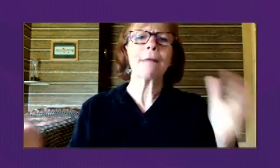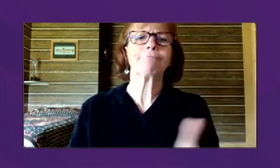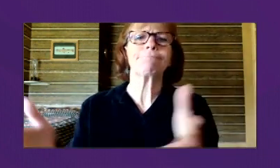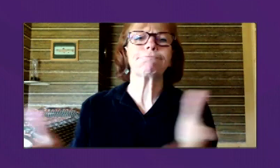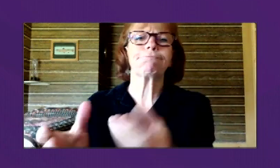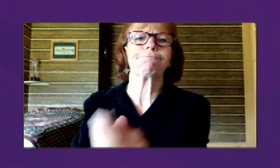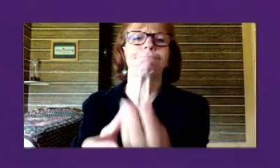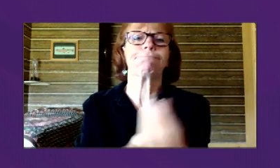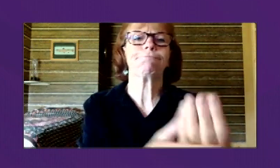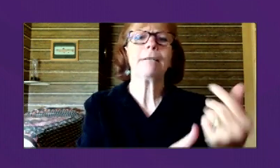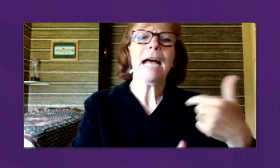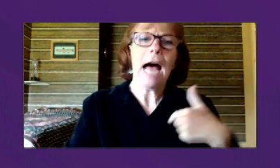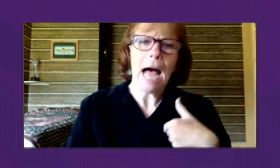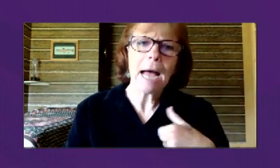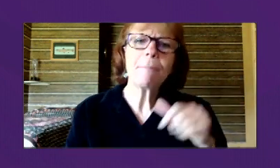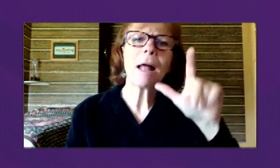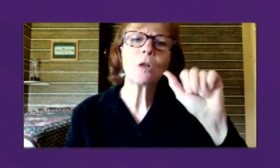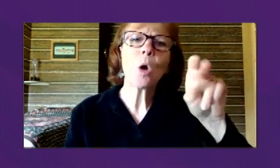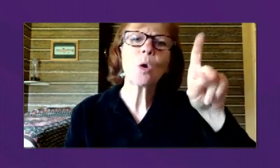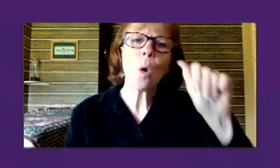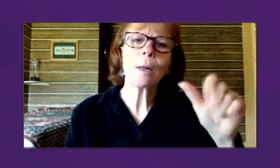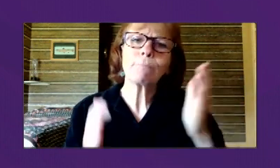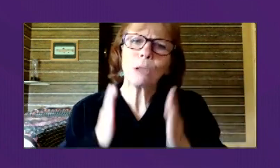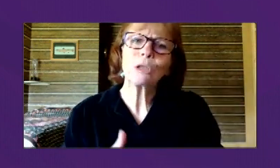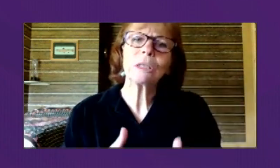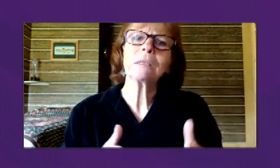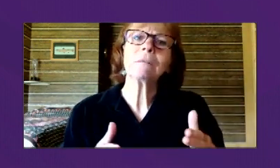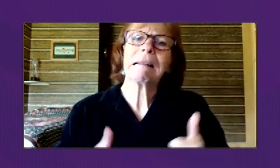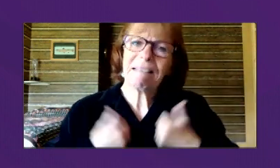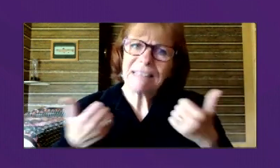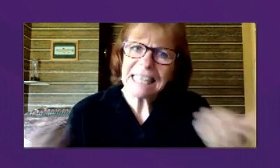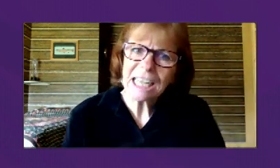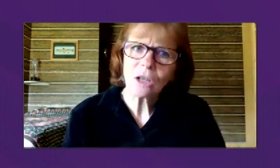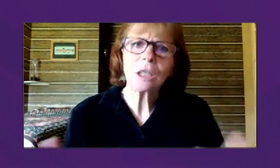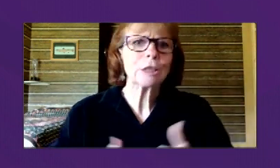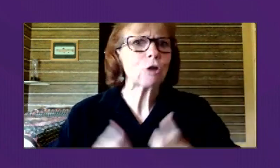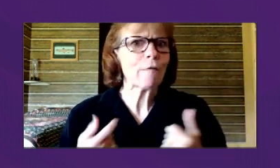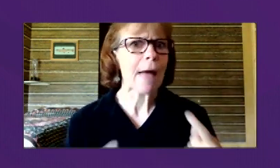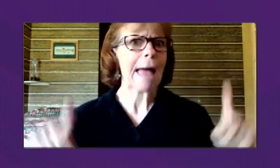person on Standing Rock. We're surviving here. It's who we were and who we are."